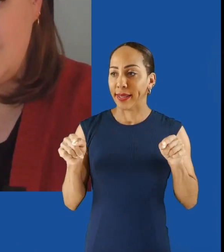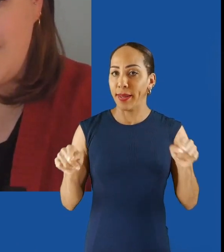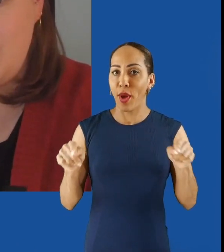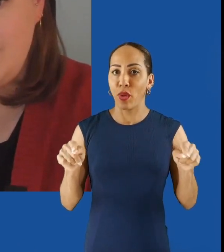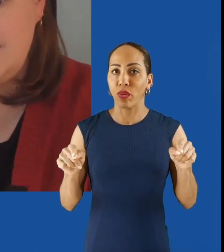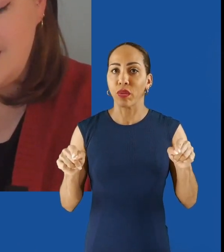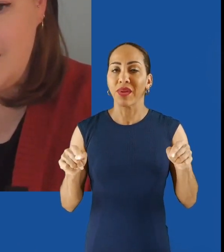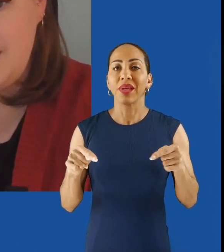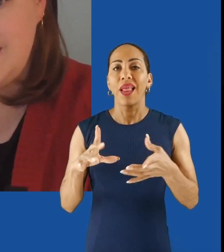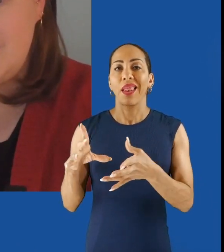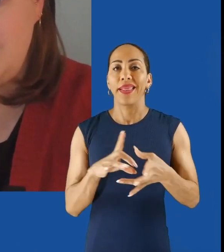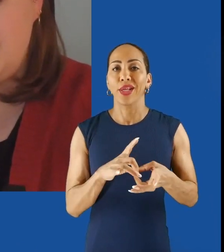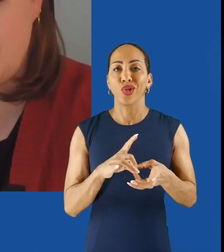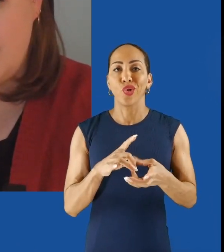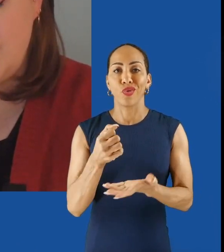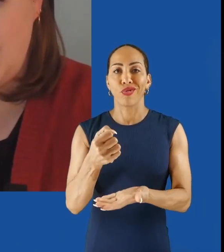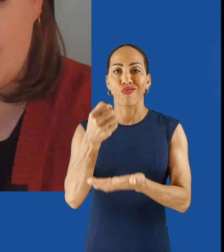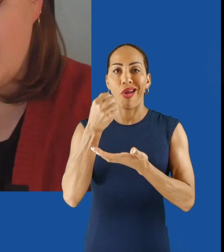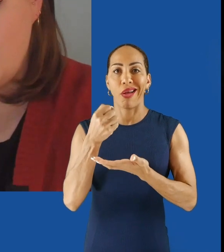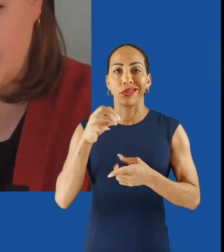that will determine the type of grant you are awarded.